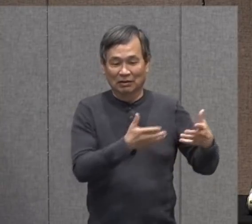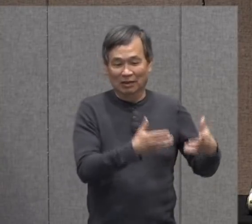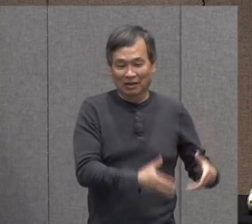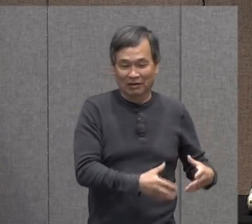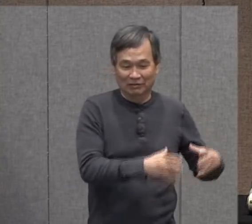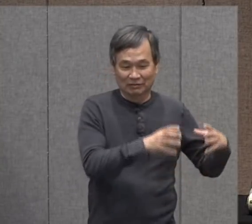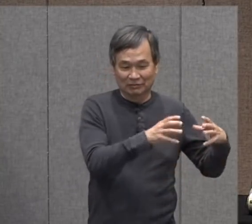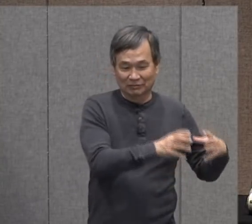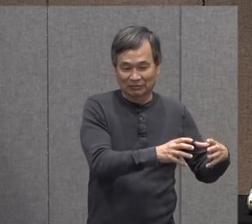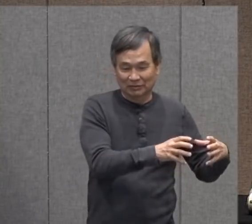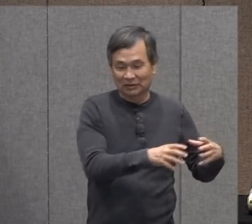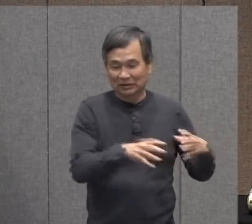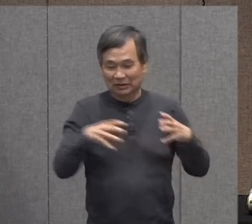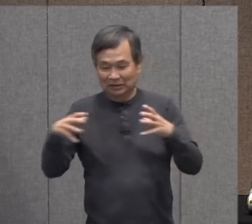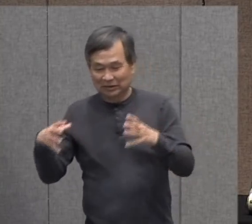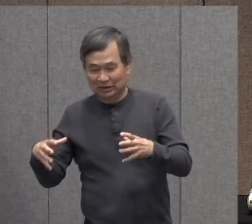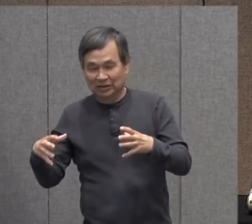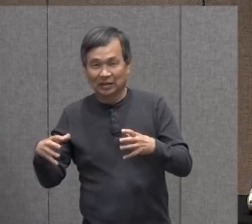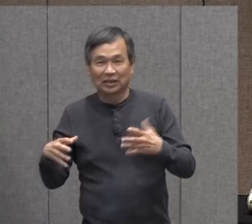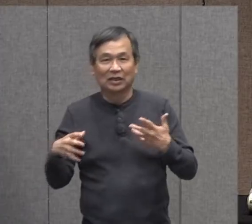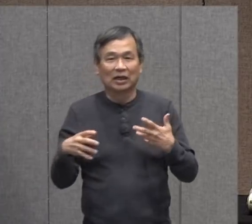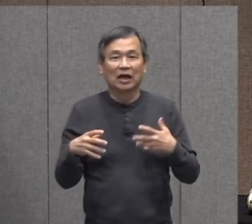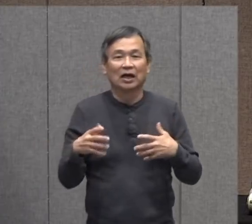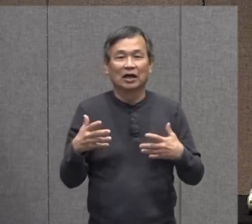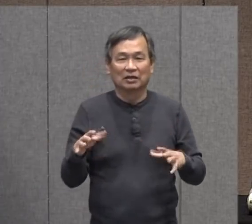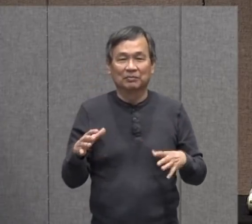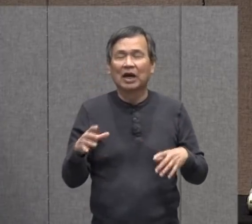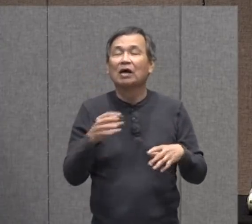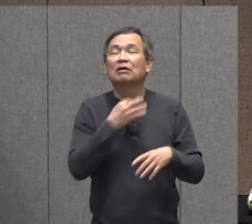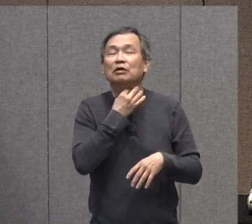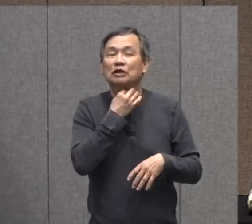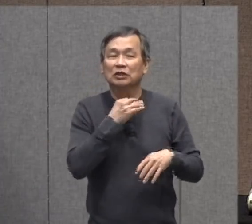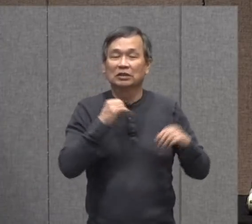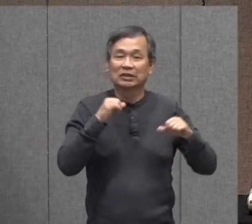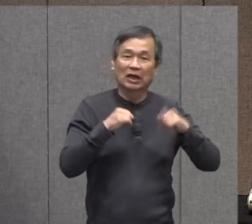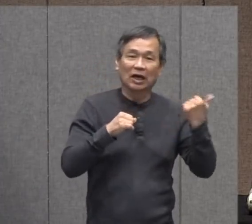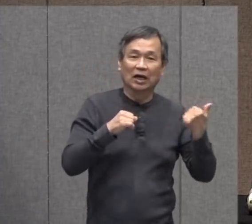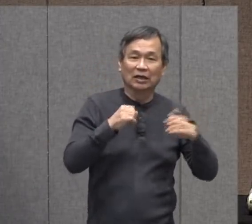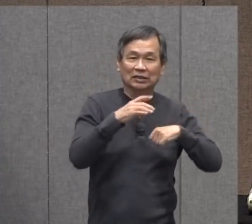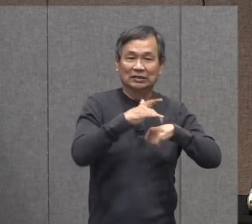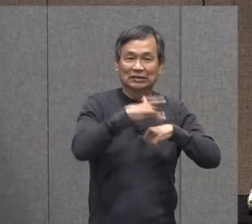and I'm gonna have to compare to see which one's heavier between this exercise ball and the basketball.